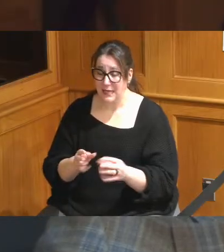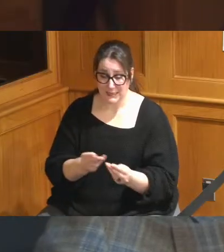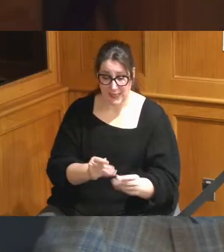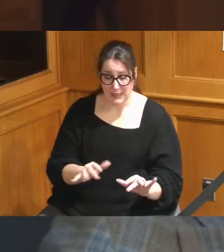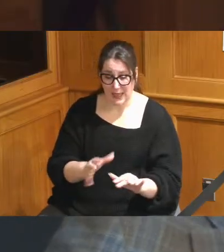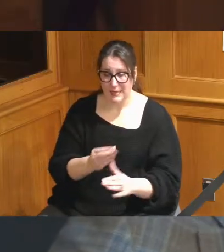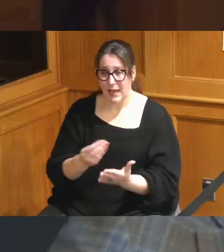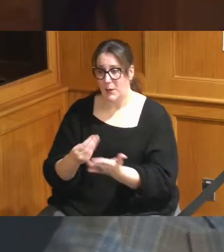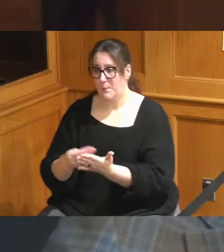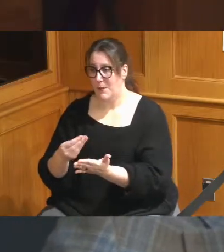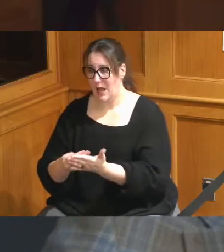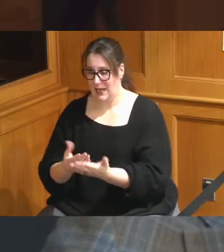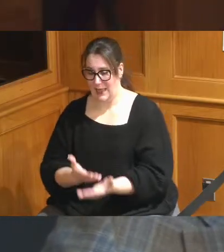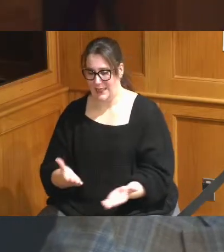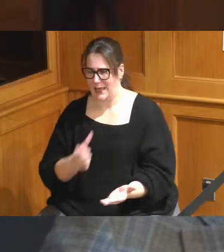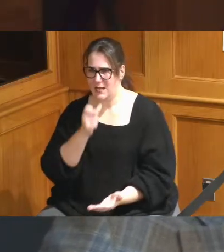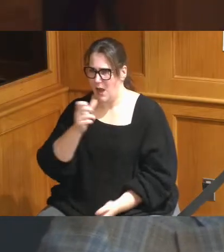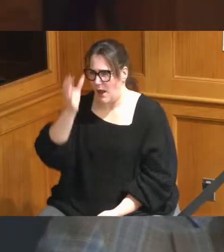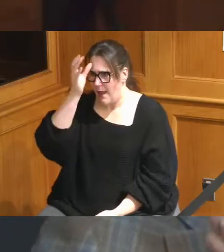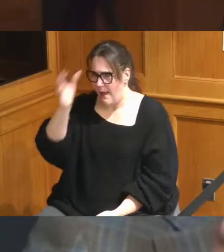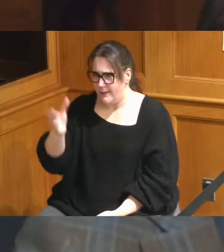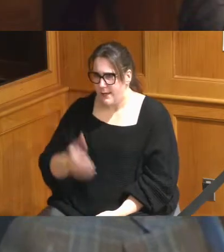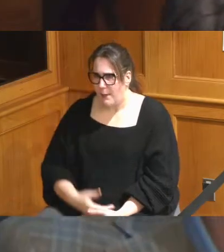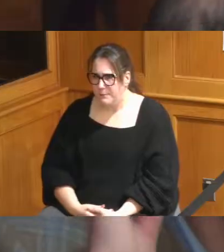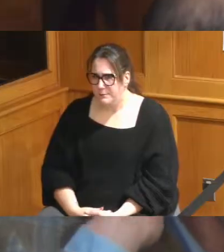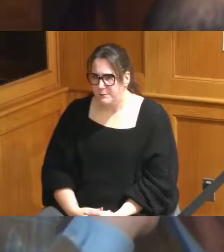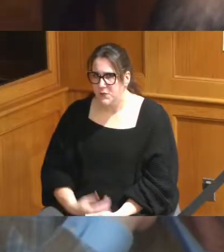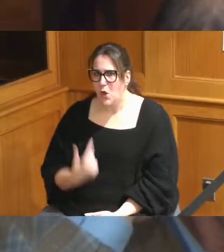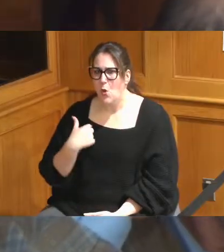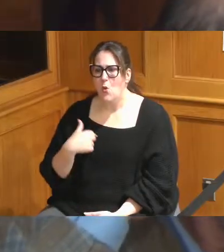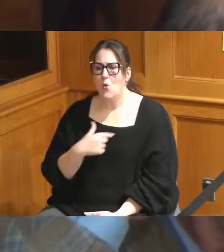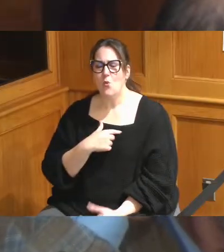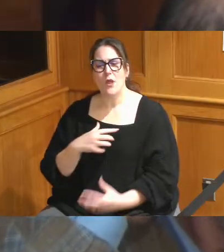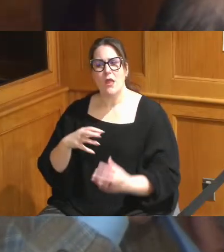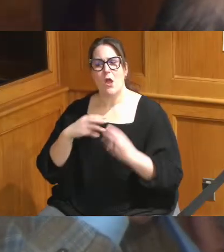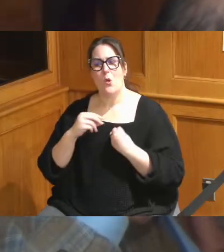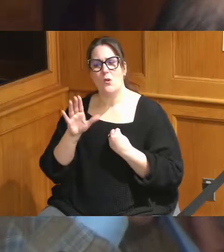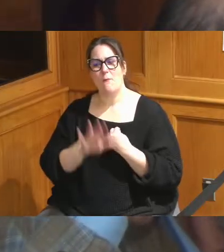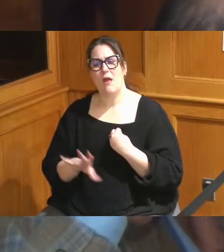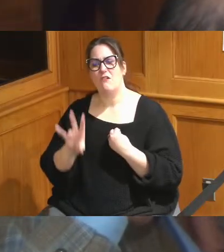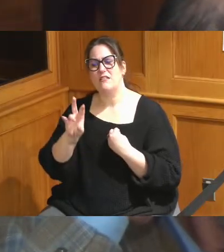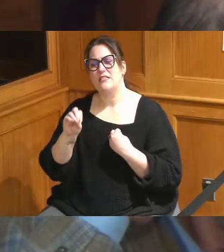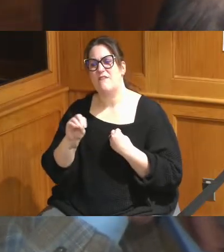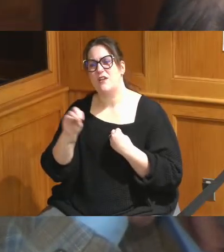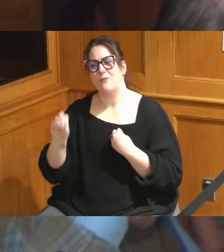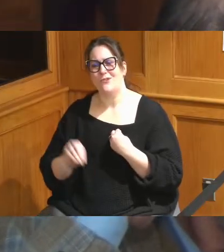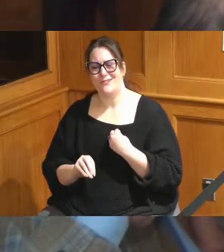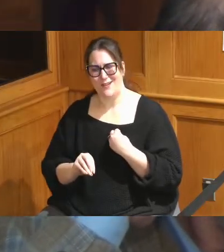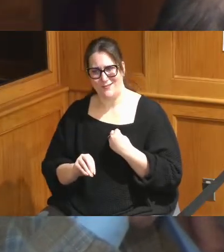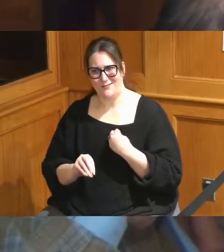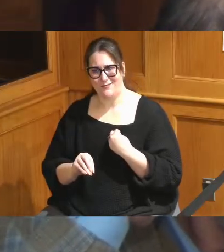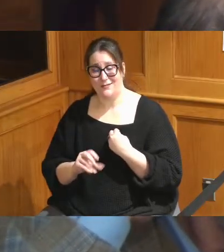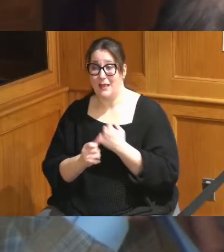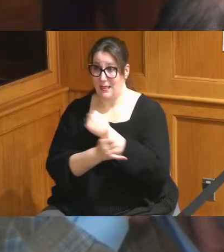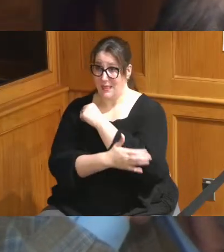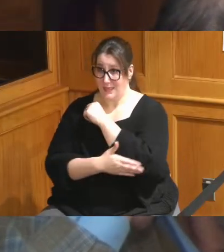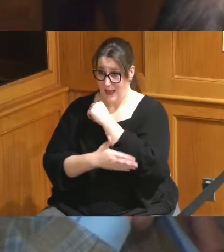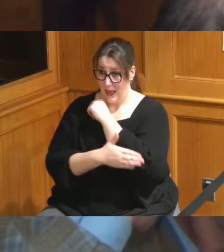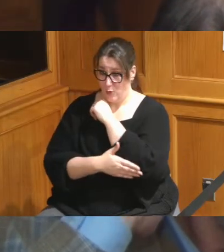not a concept. And we own about 70% I think of the land. The county does and then the the city